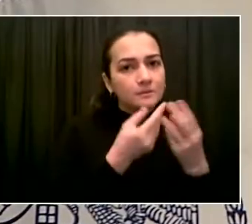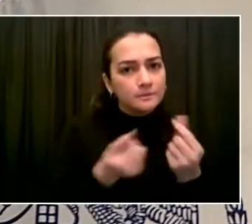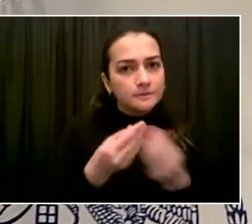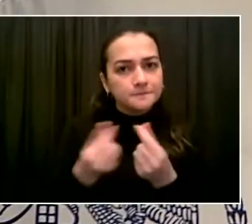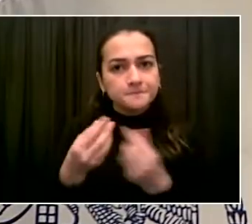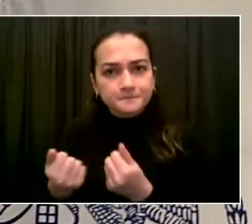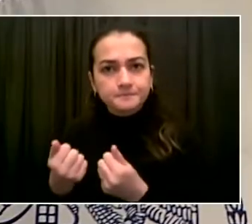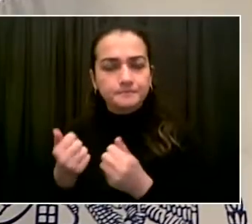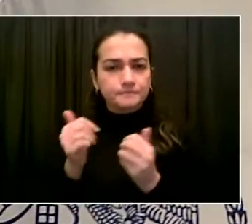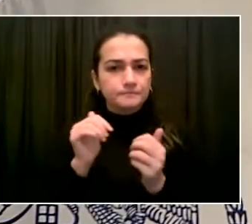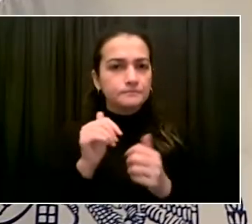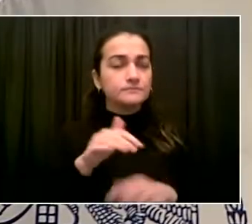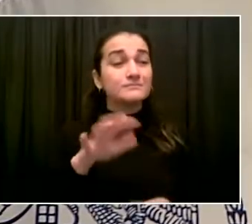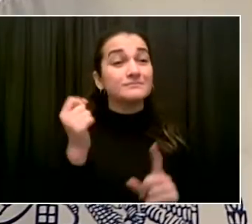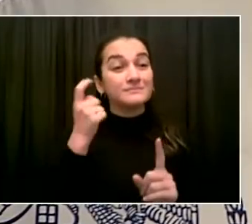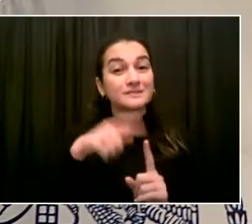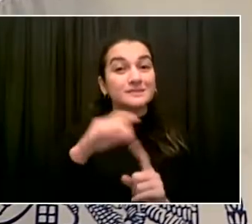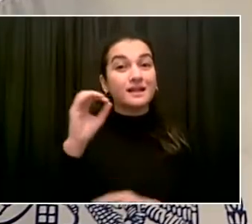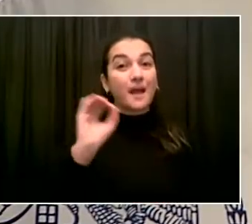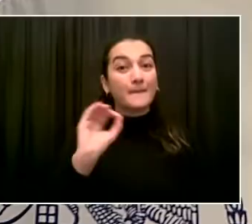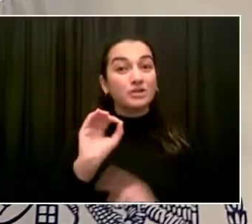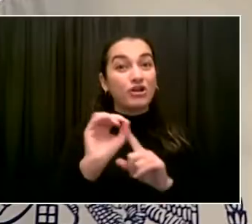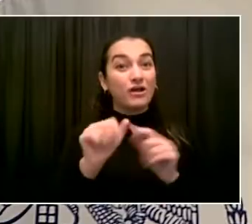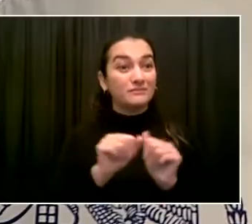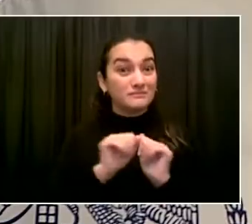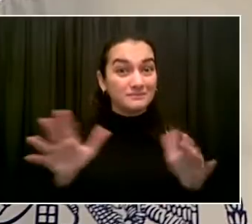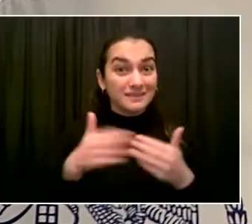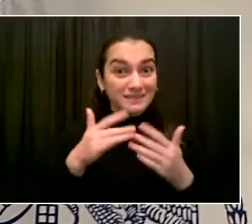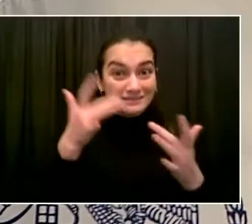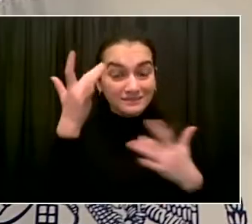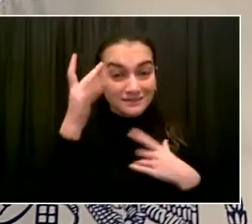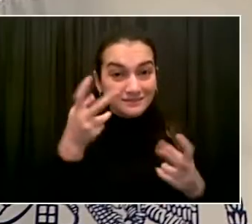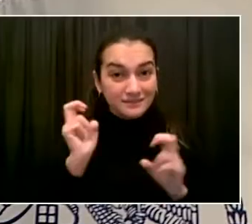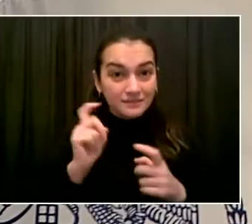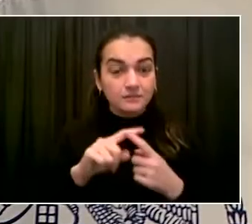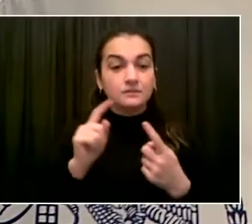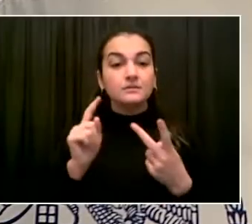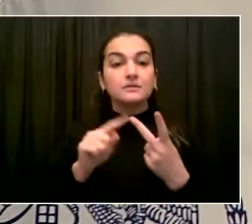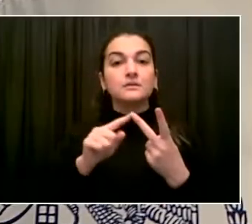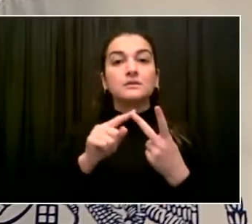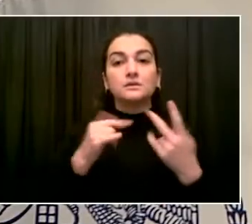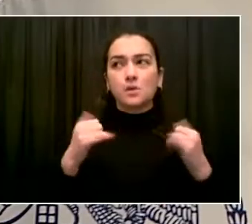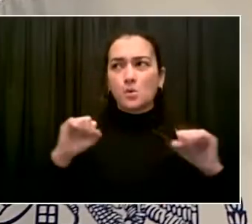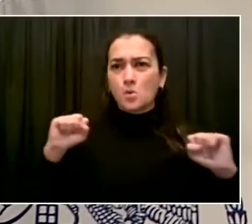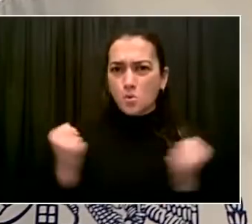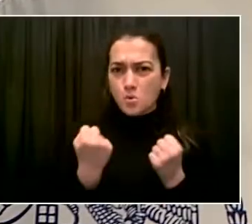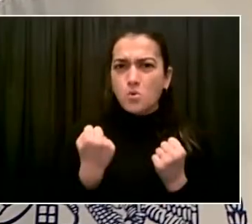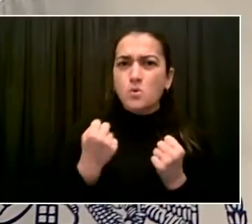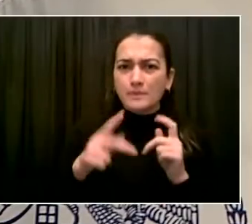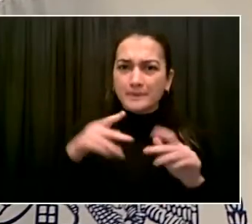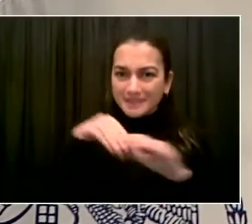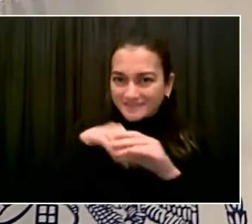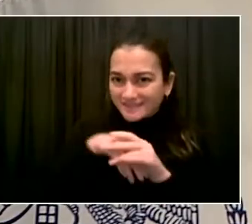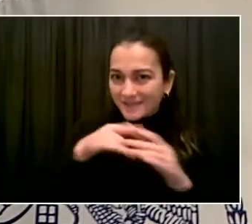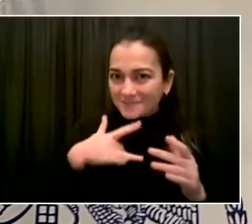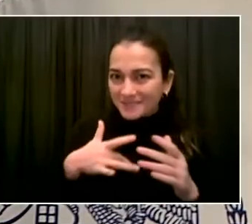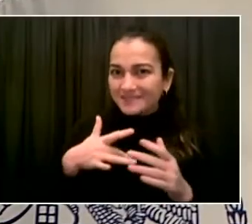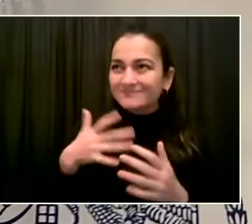BE VY ER TRANSMISSIBLE, COLD WEATHER WHICH WE KWNO, FISTULA STATES THE THREAT